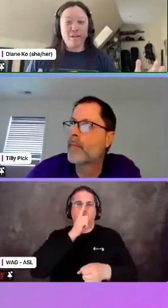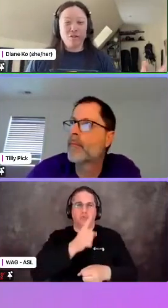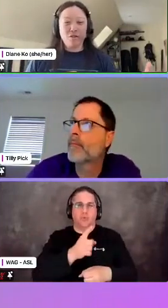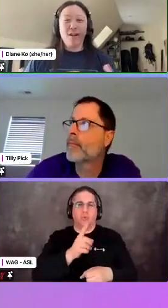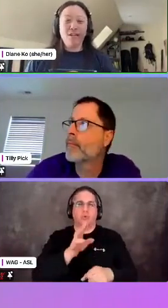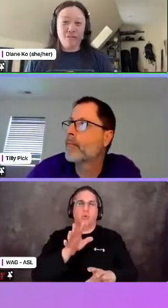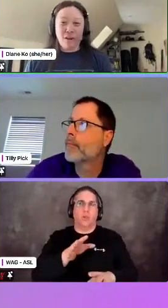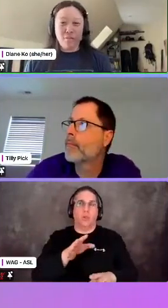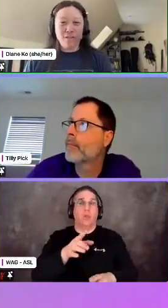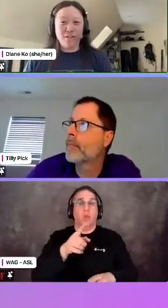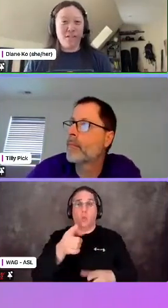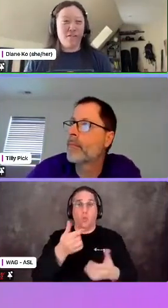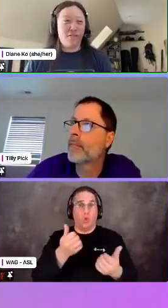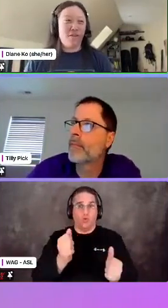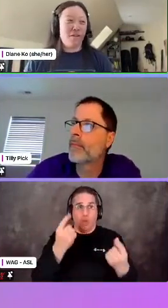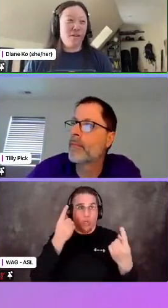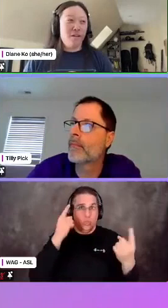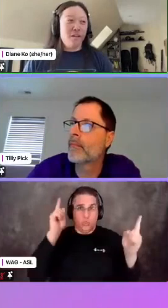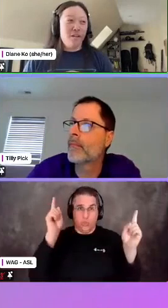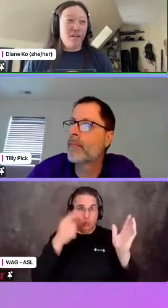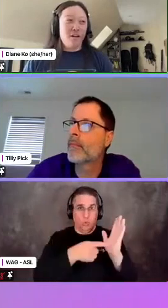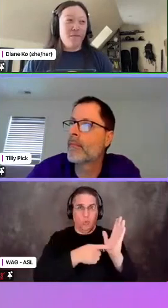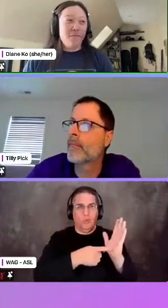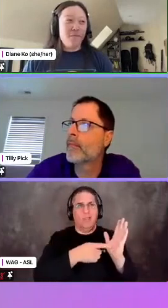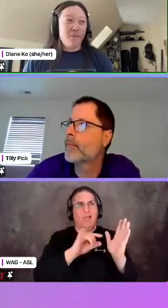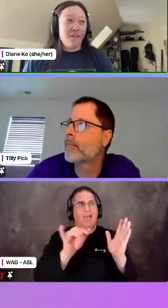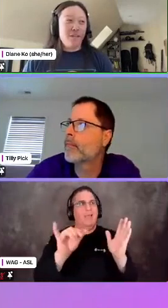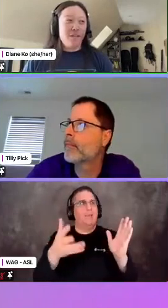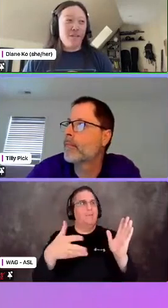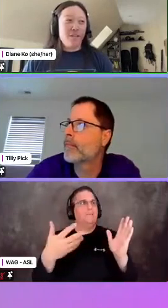There shouldn't be something that prevents this from